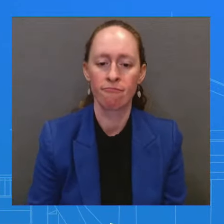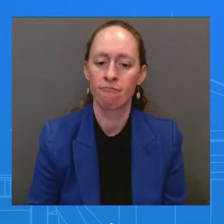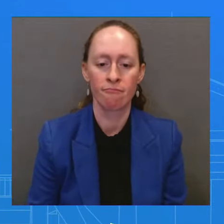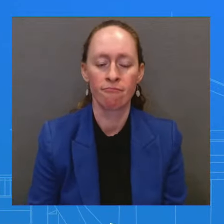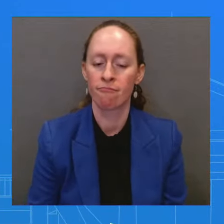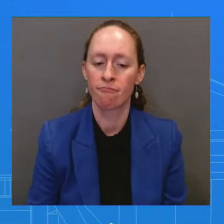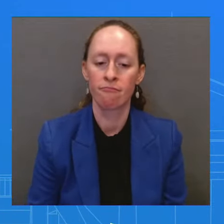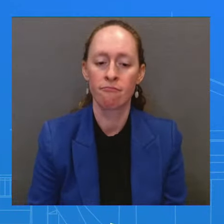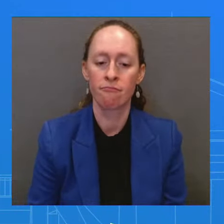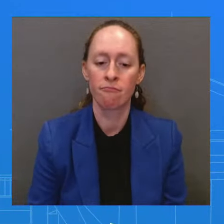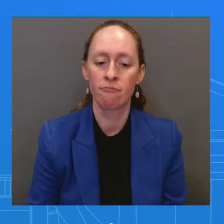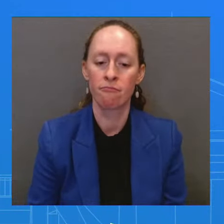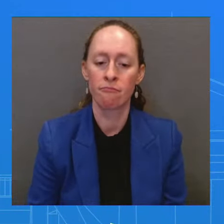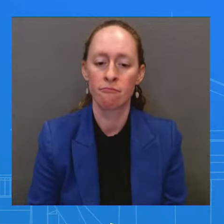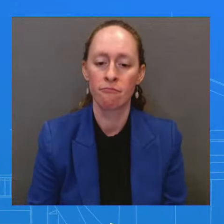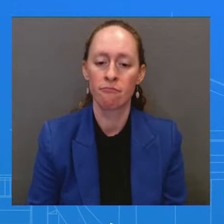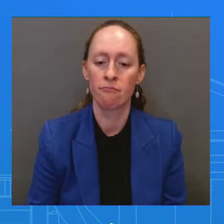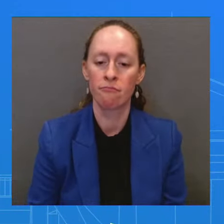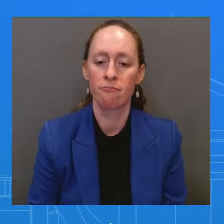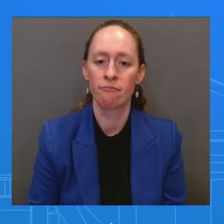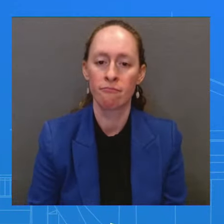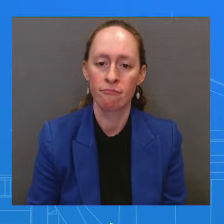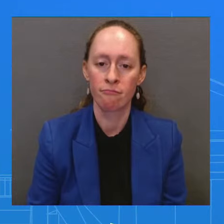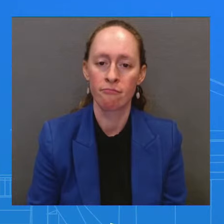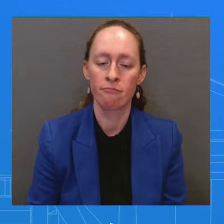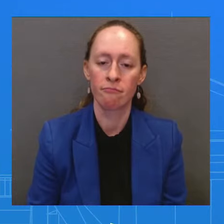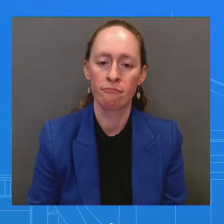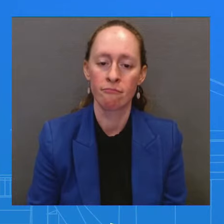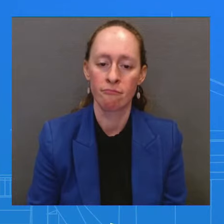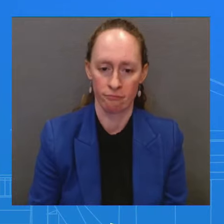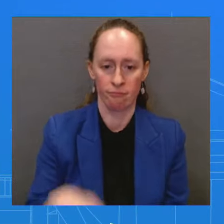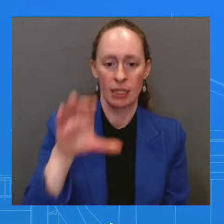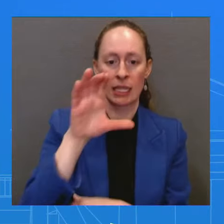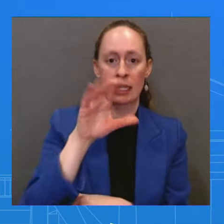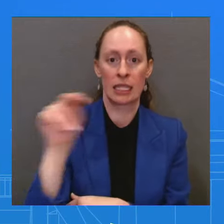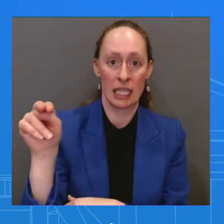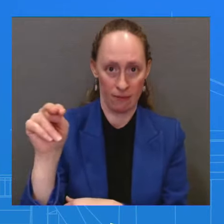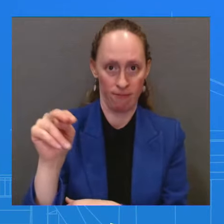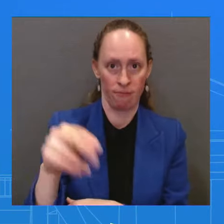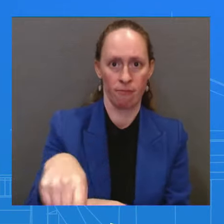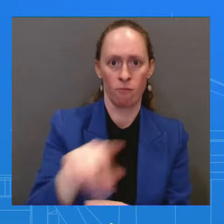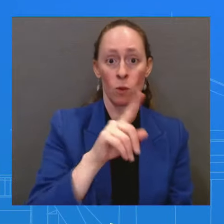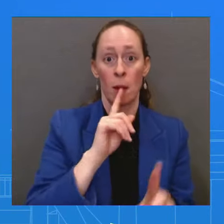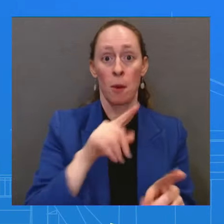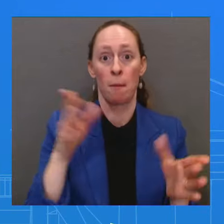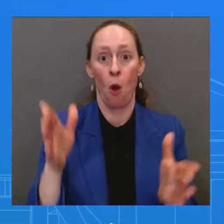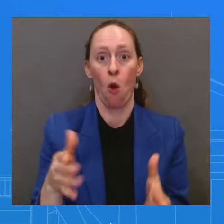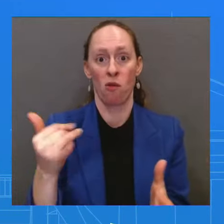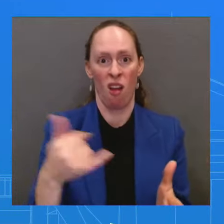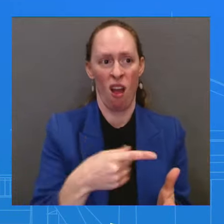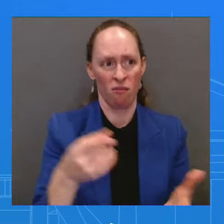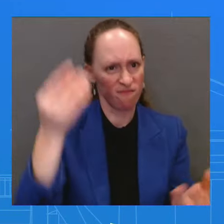Our colleagues at CNN are reporting that the U.S. is sending seized weapons from Iran to Ukraine. Can you confirm that?